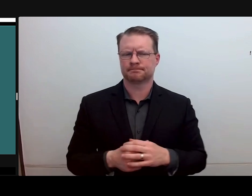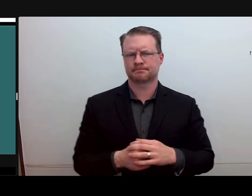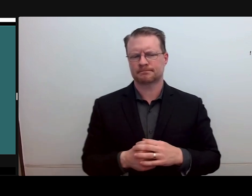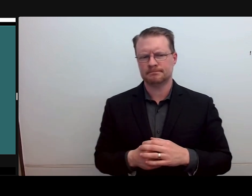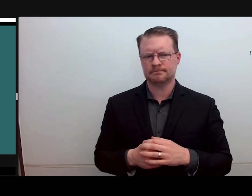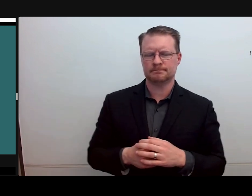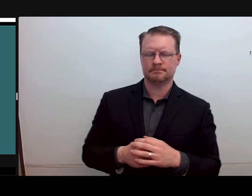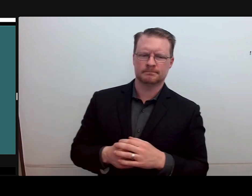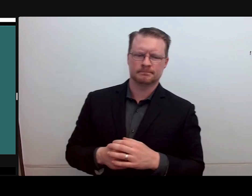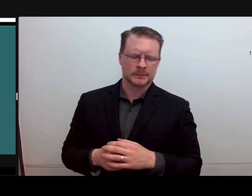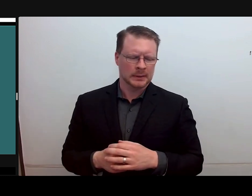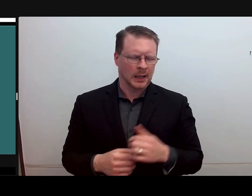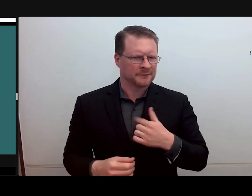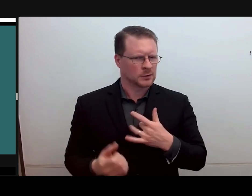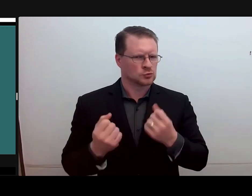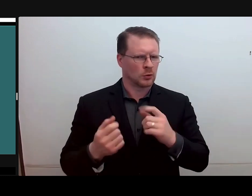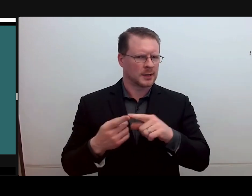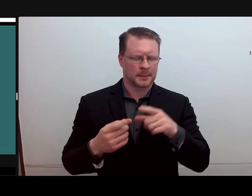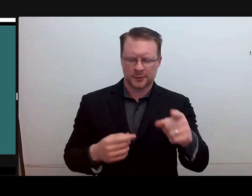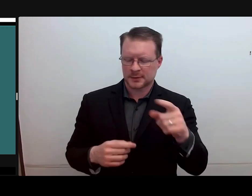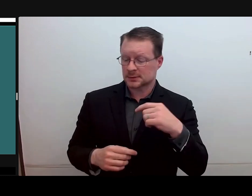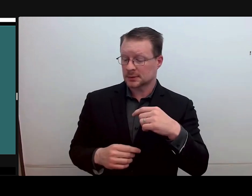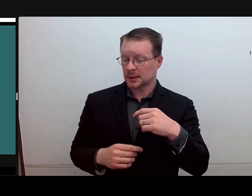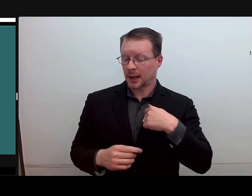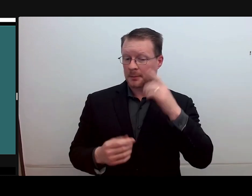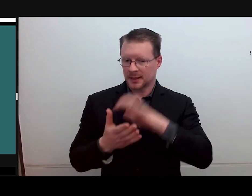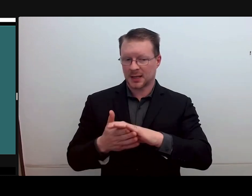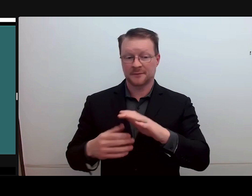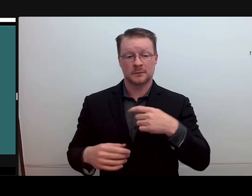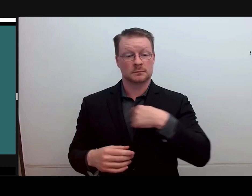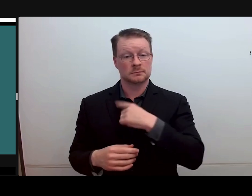why do I have this here? I feel very strongly about this.